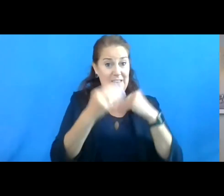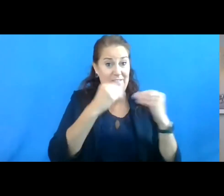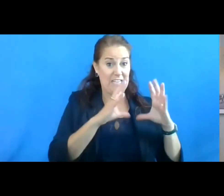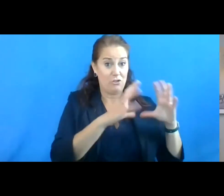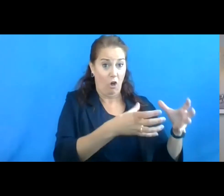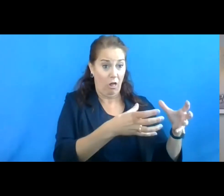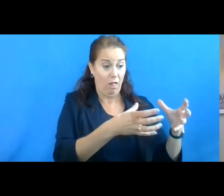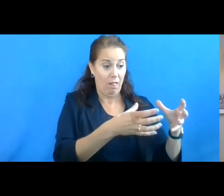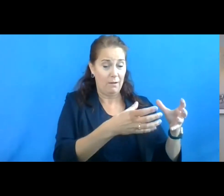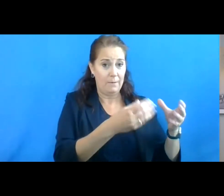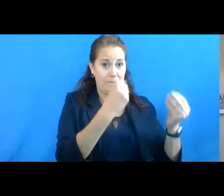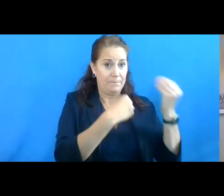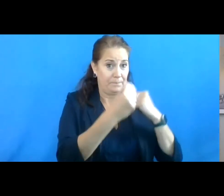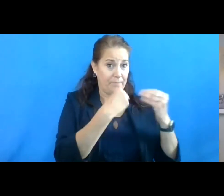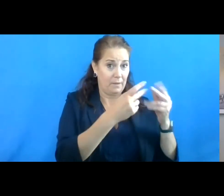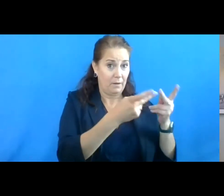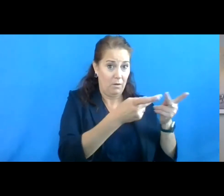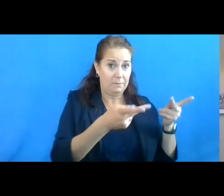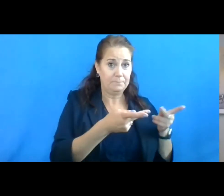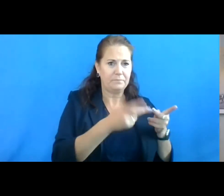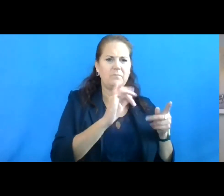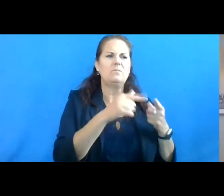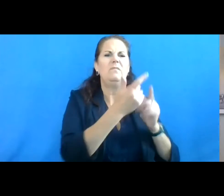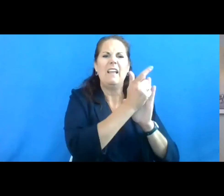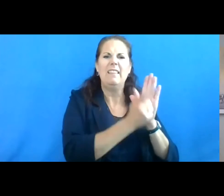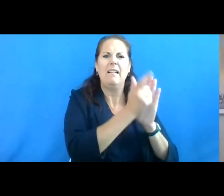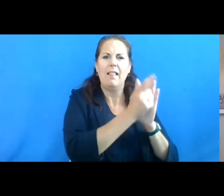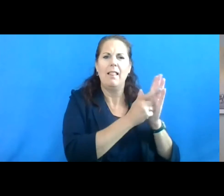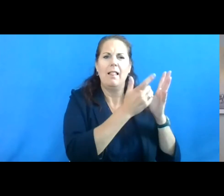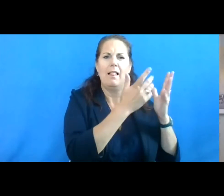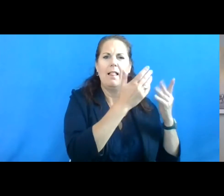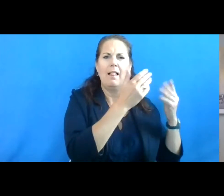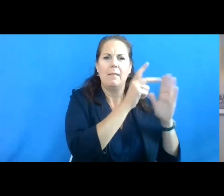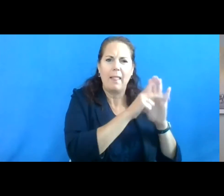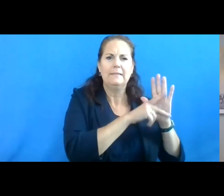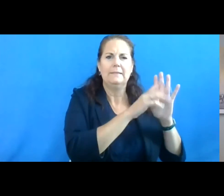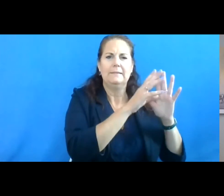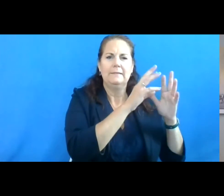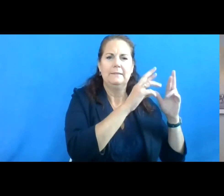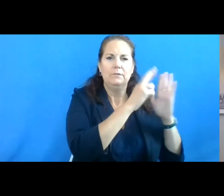And that's where all the legalities happen and there are witnesses.